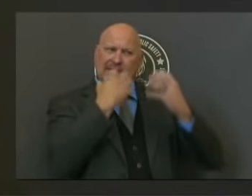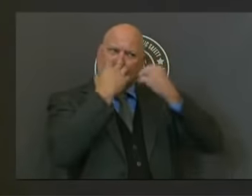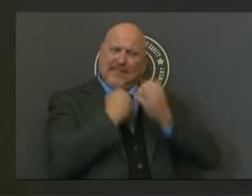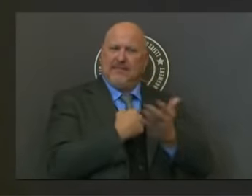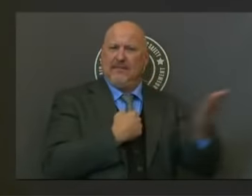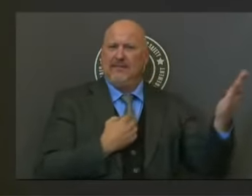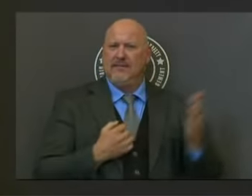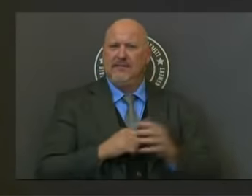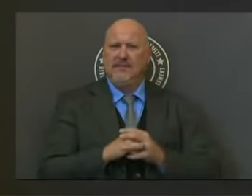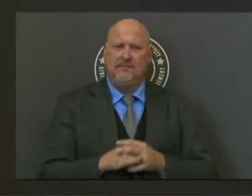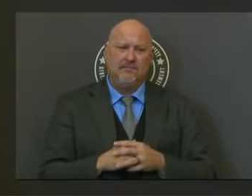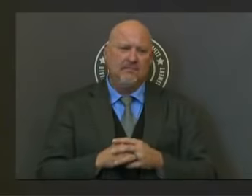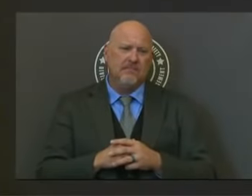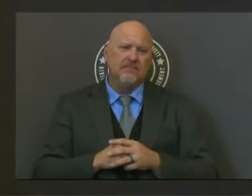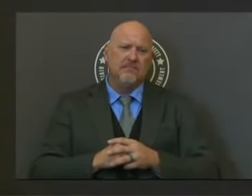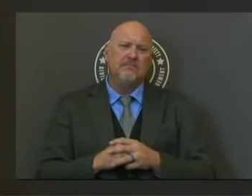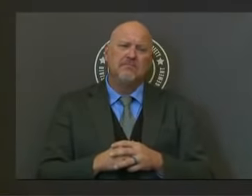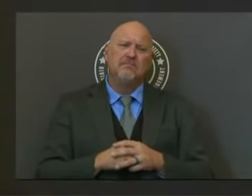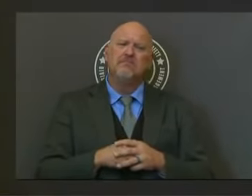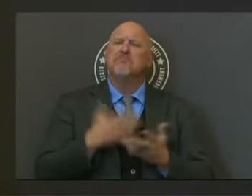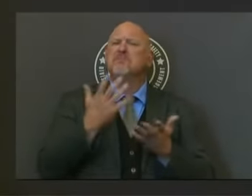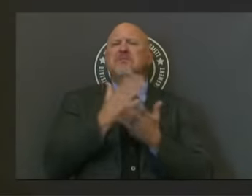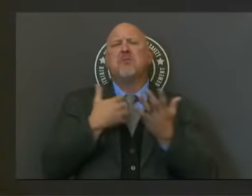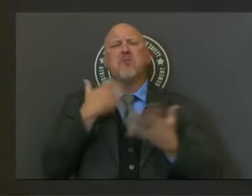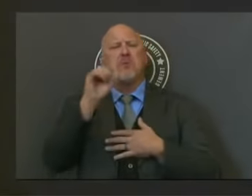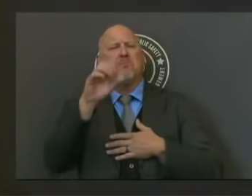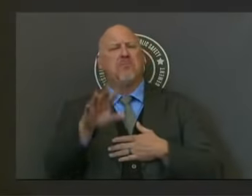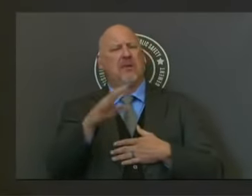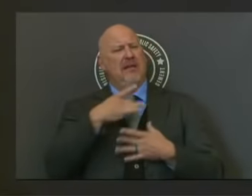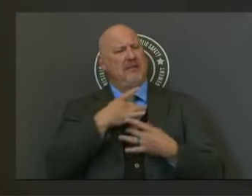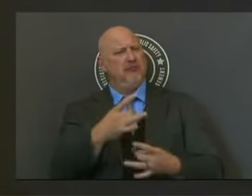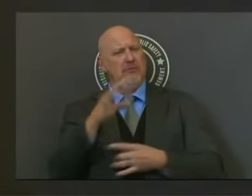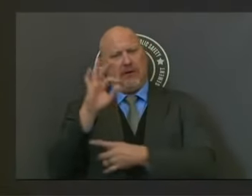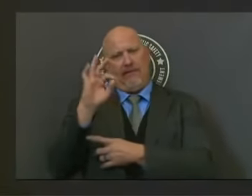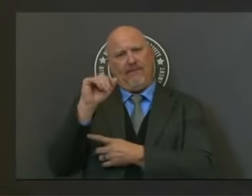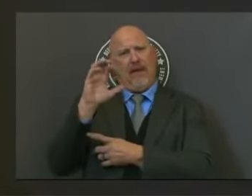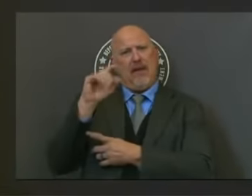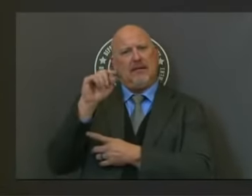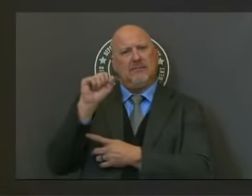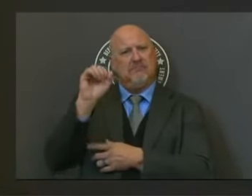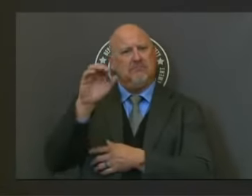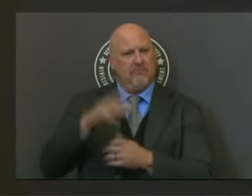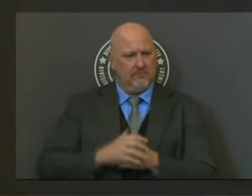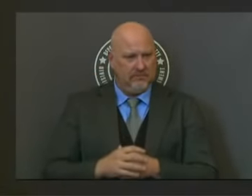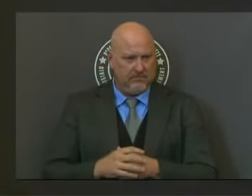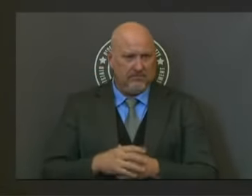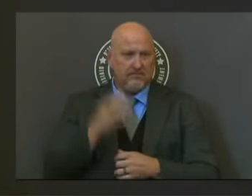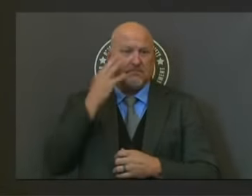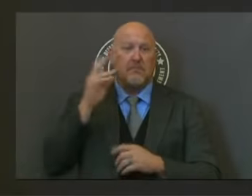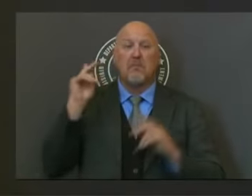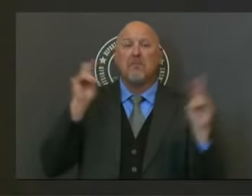pandemic